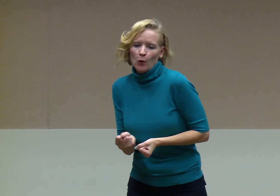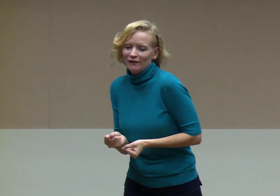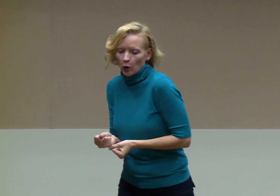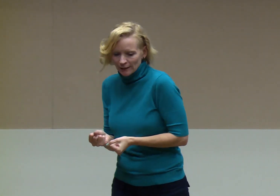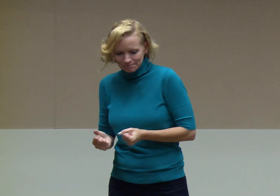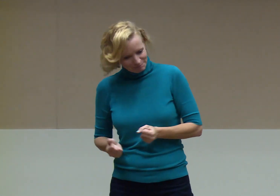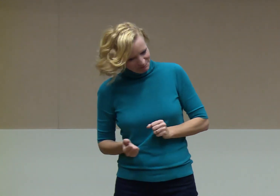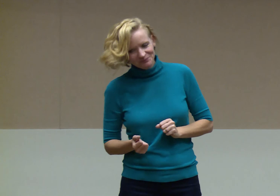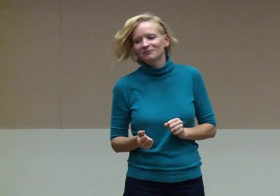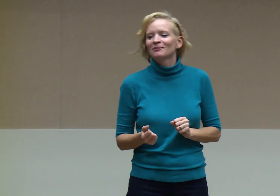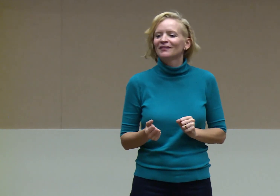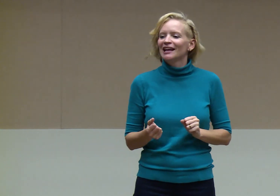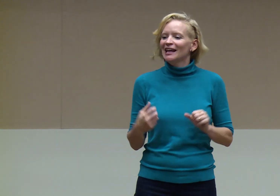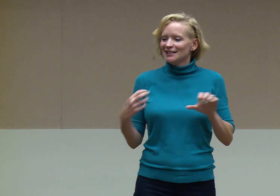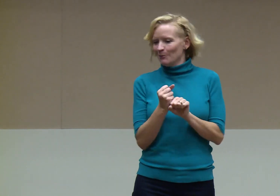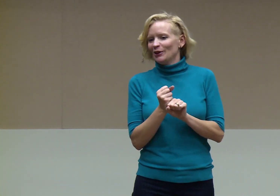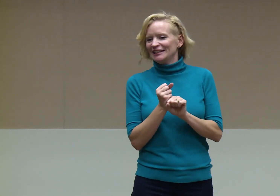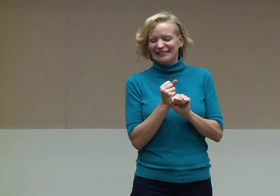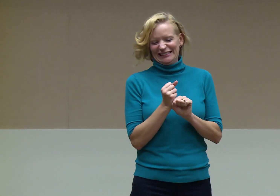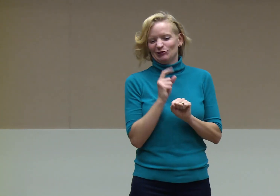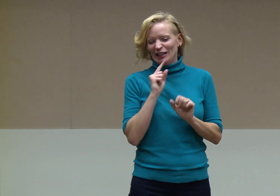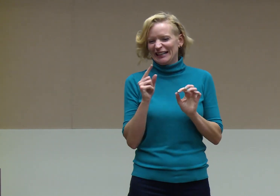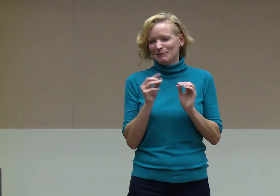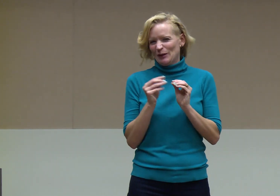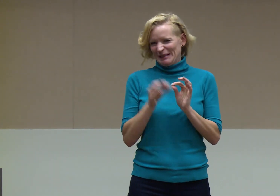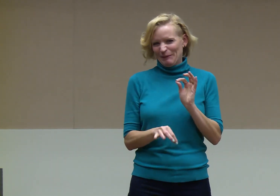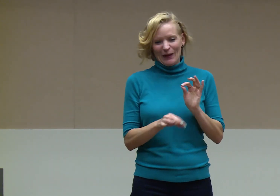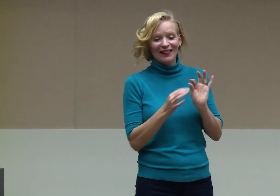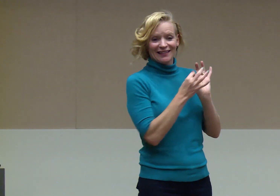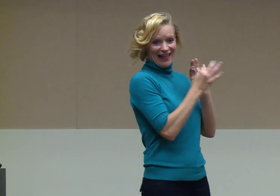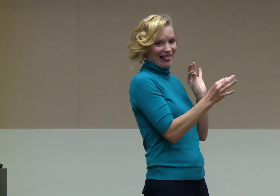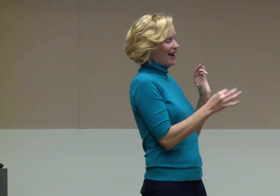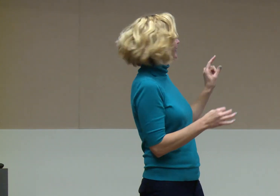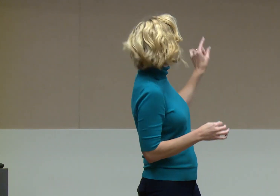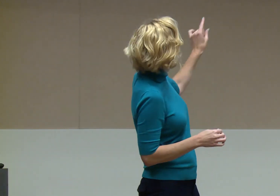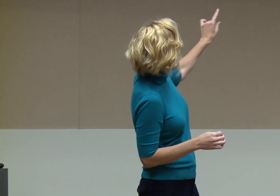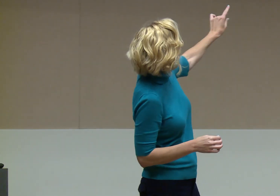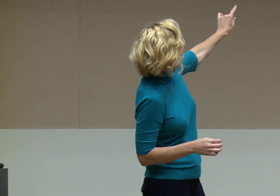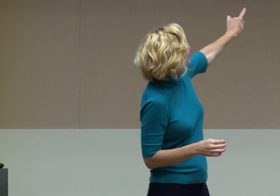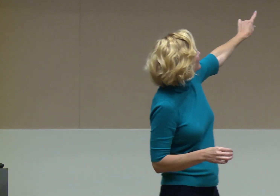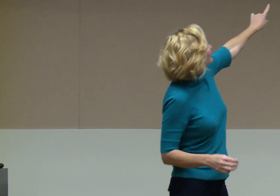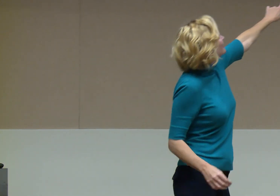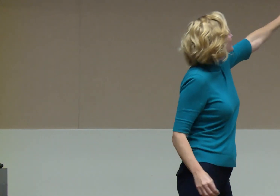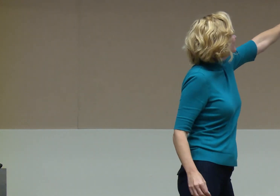Take my word for it. Ha ha! This is much more simple to think about it this way.